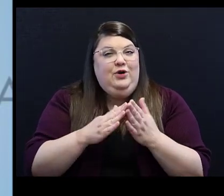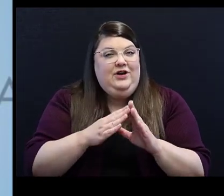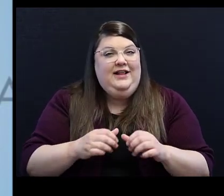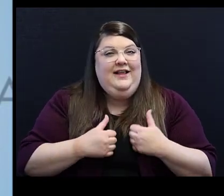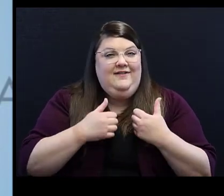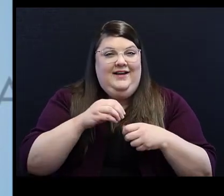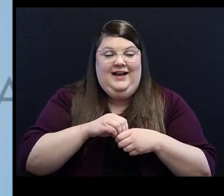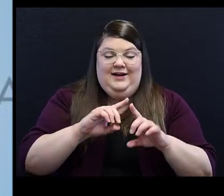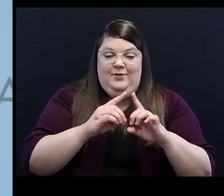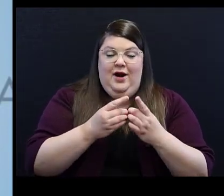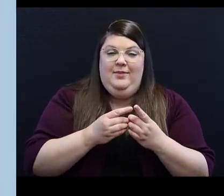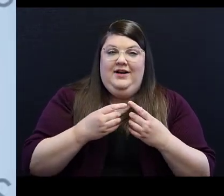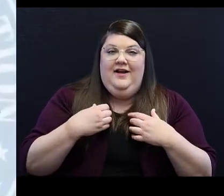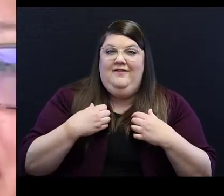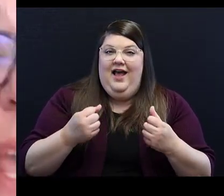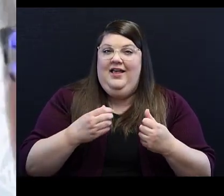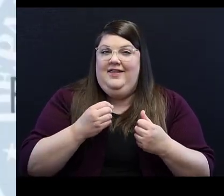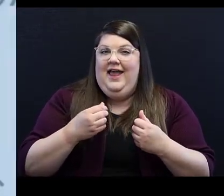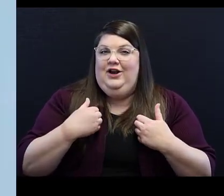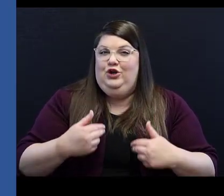Health and Human Services.